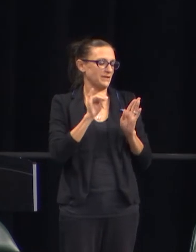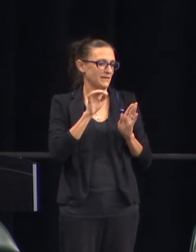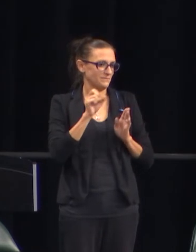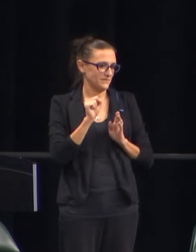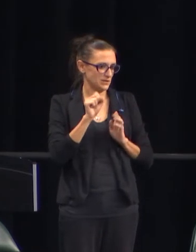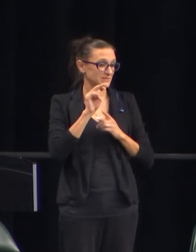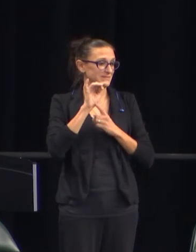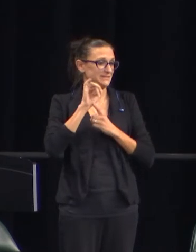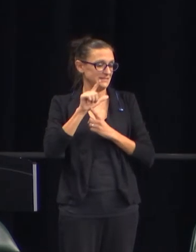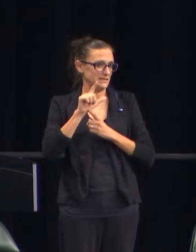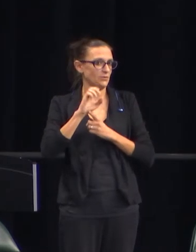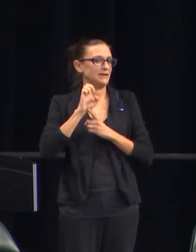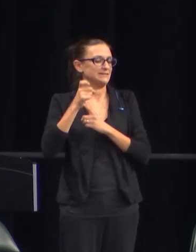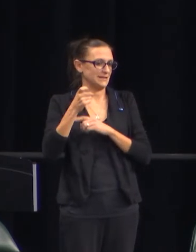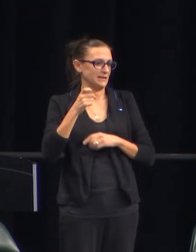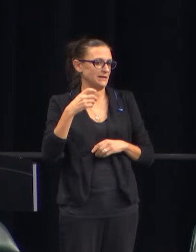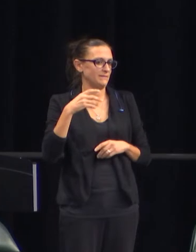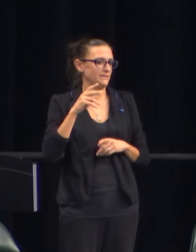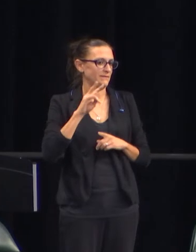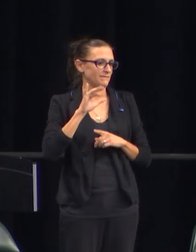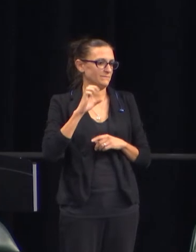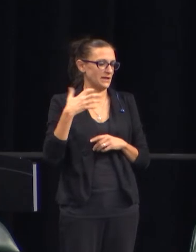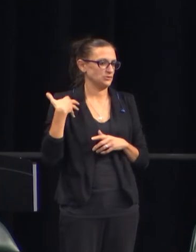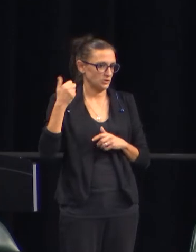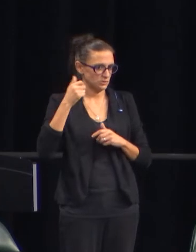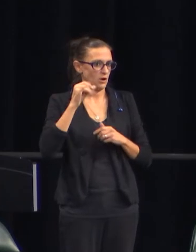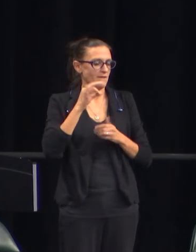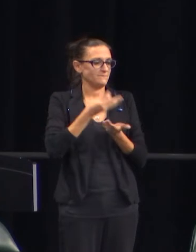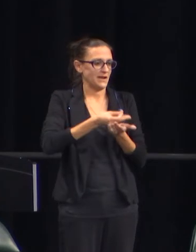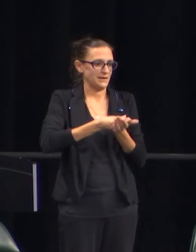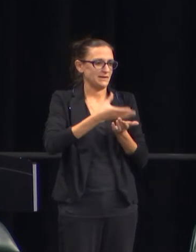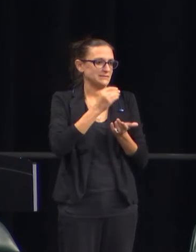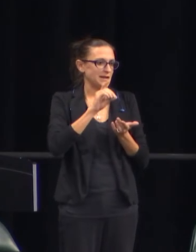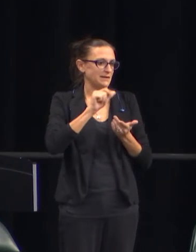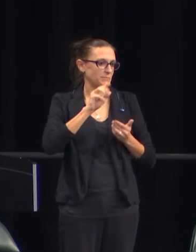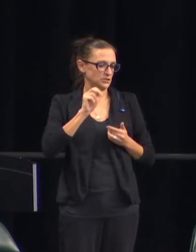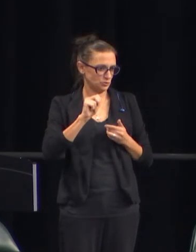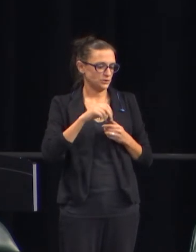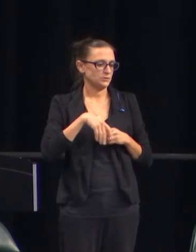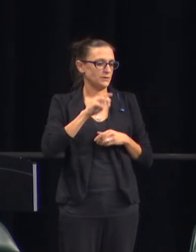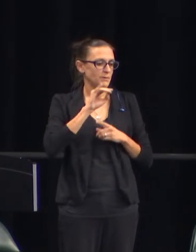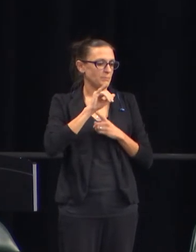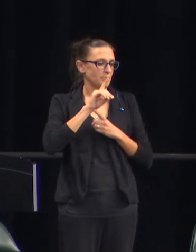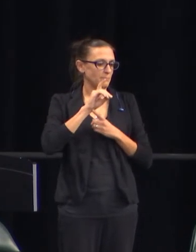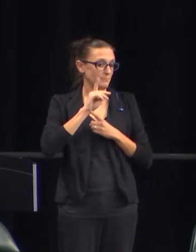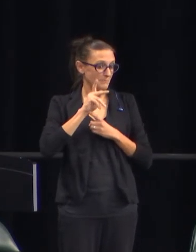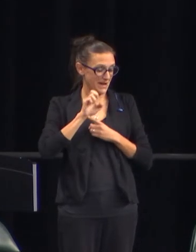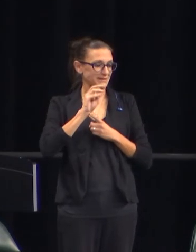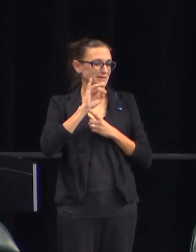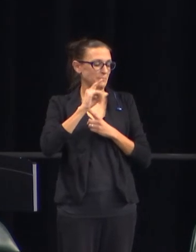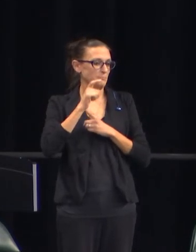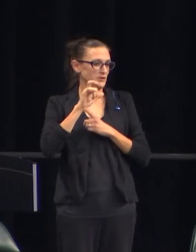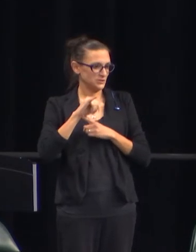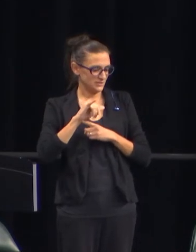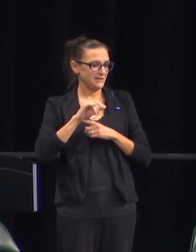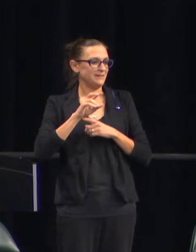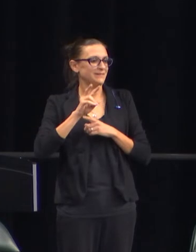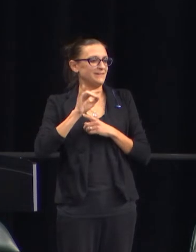Executive Vice Chancellor of Finance and Administration. Mike Midgley, Vice Chancellor of Instruction.